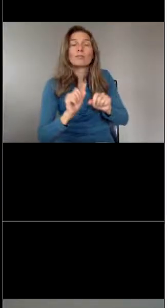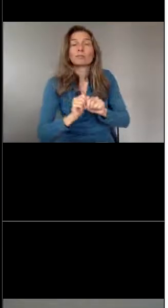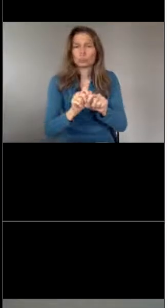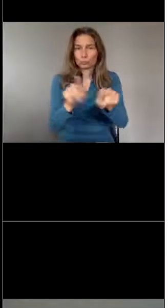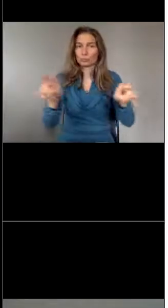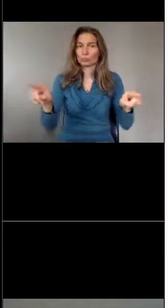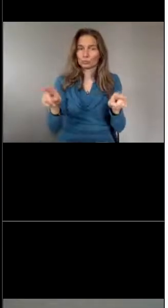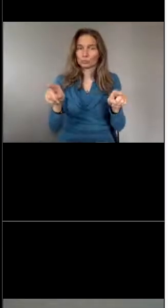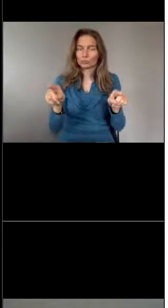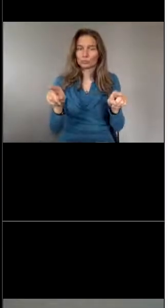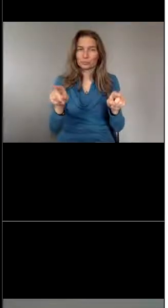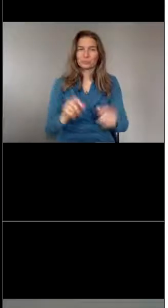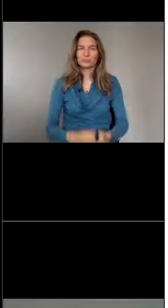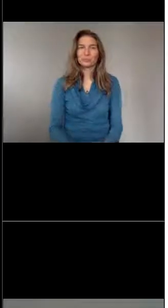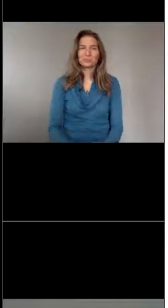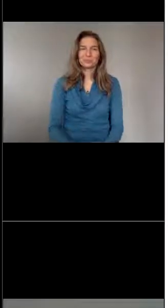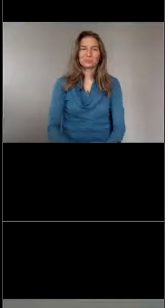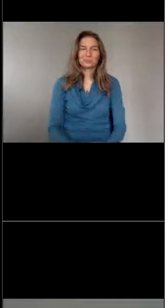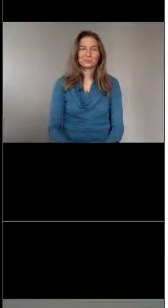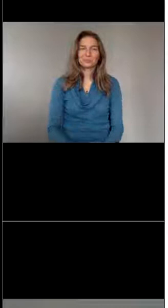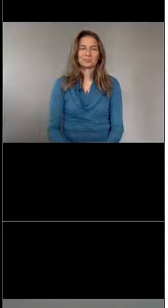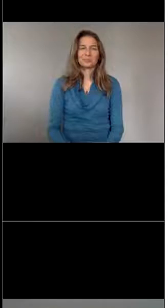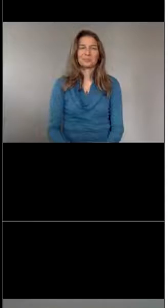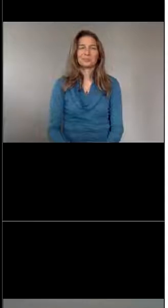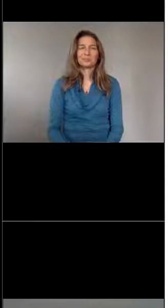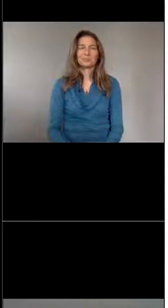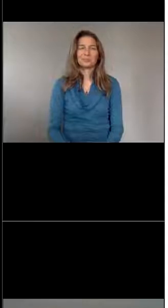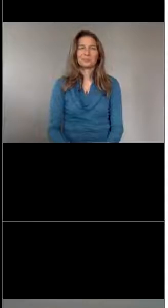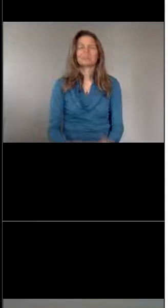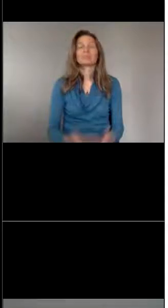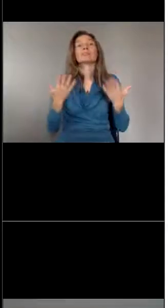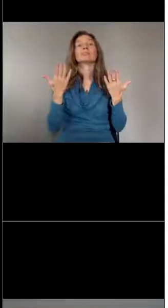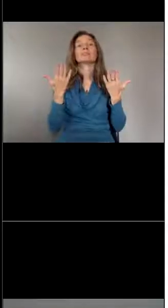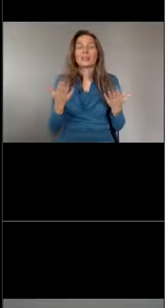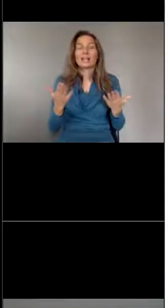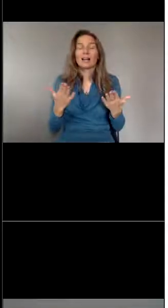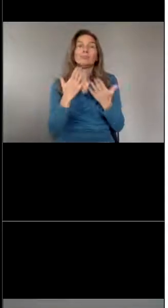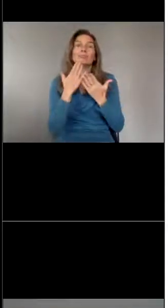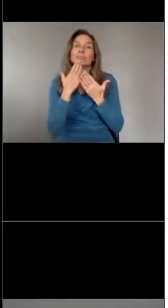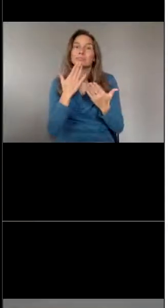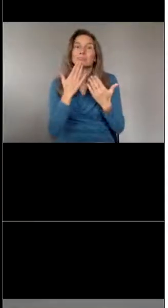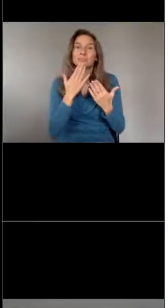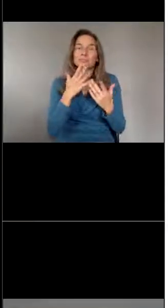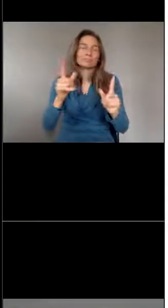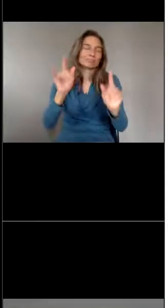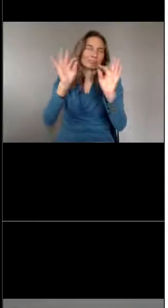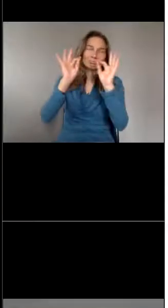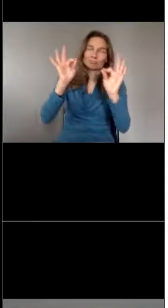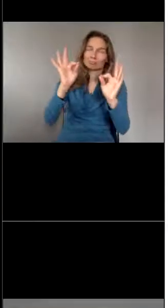And I want to say thank you in advance to our excellent interpreters and captioner,